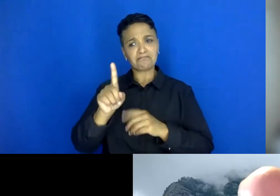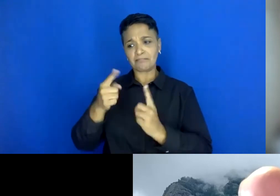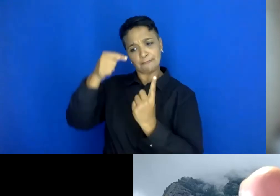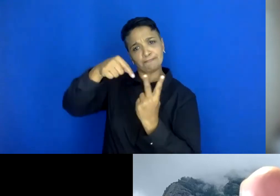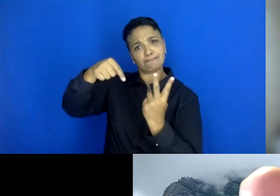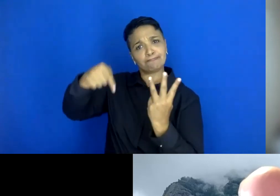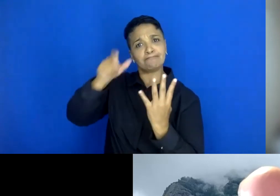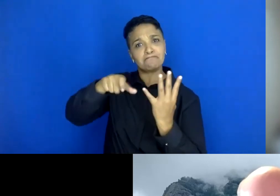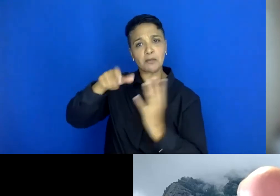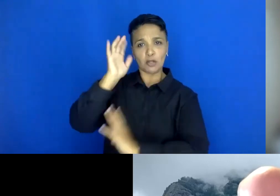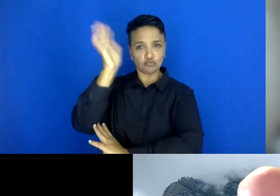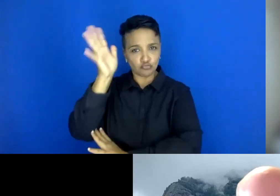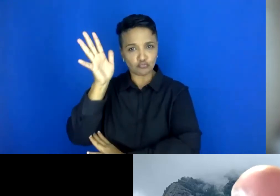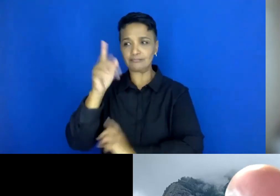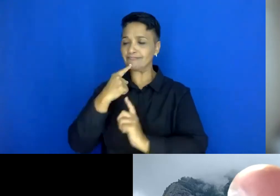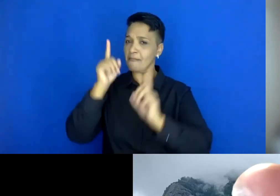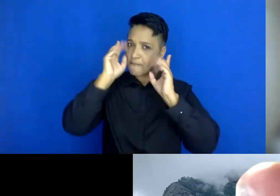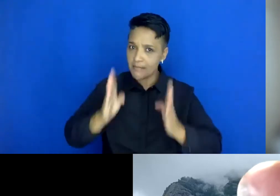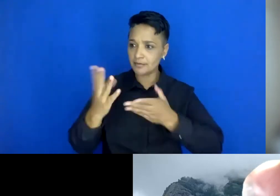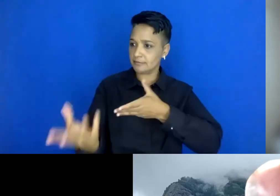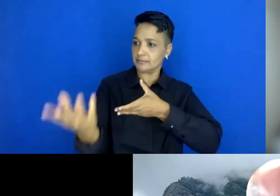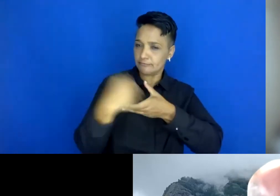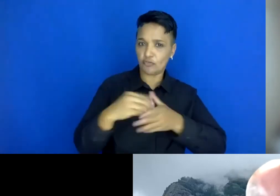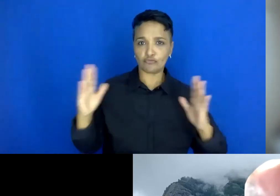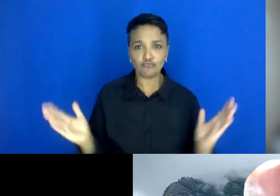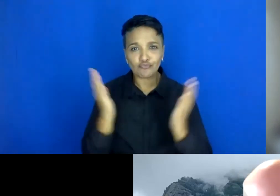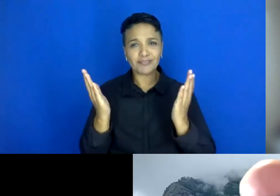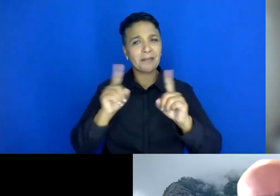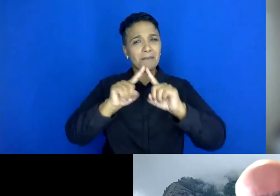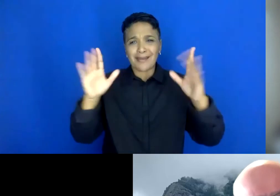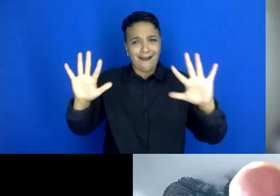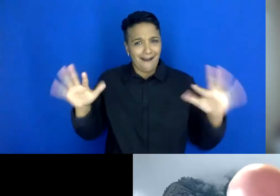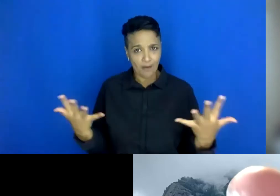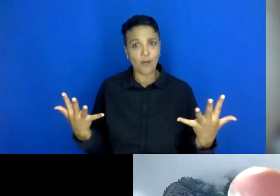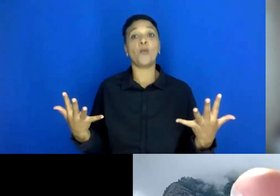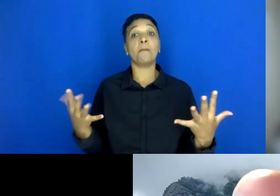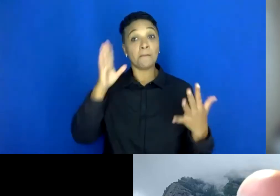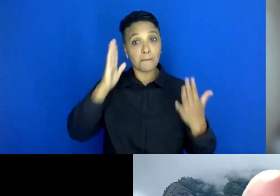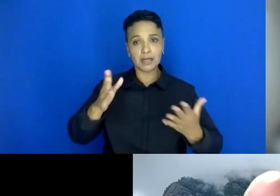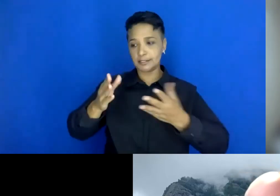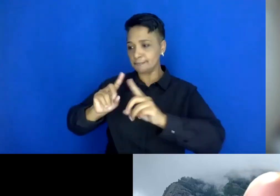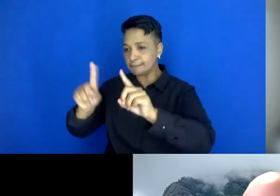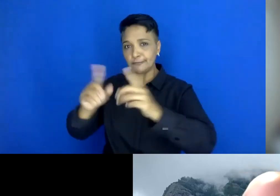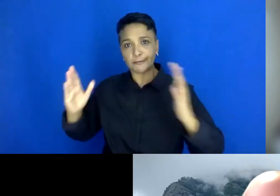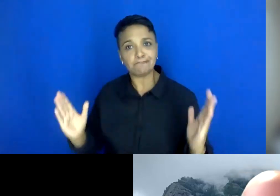young people really must be given the proper tools such as information access education